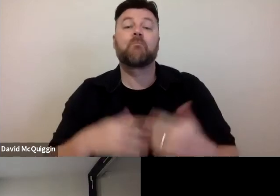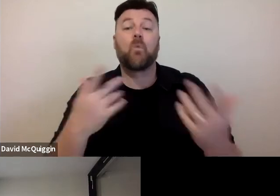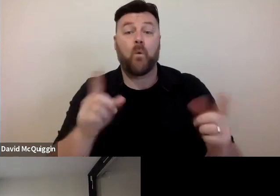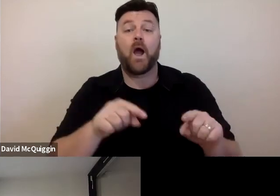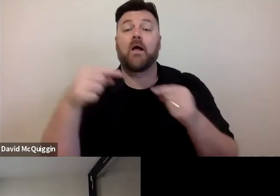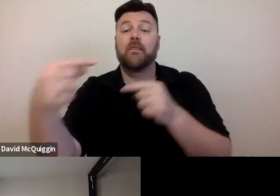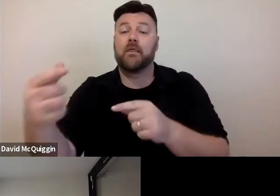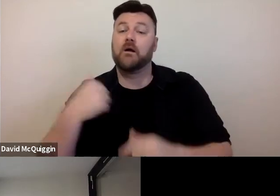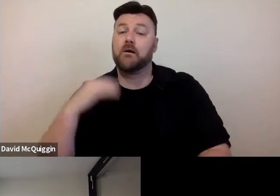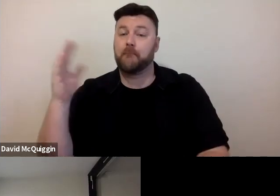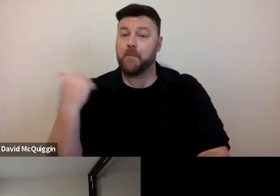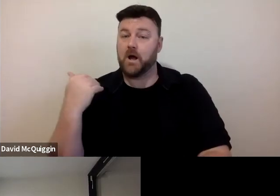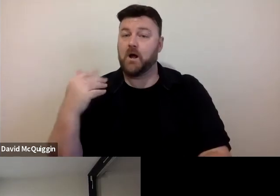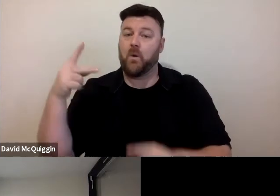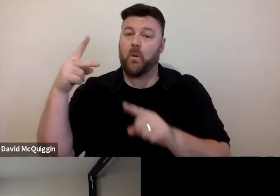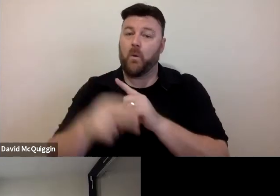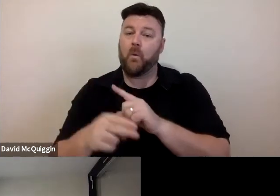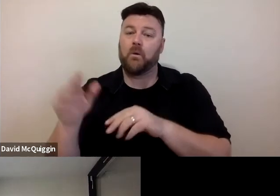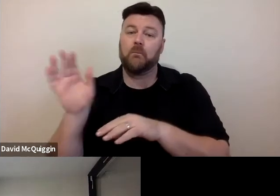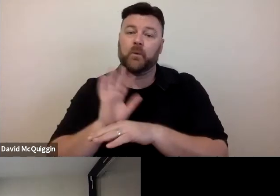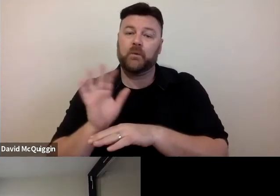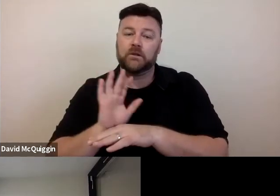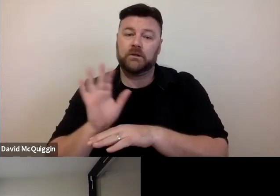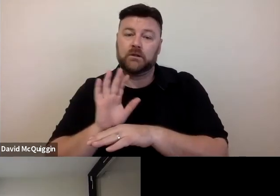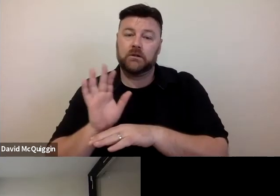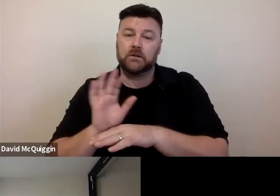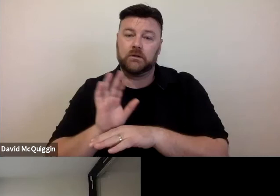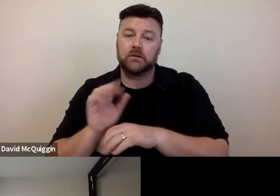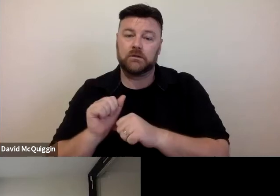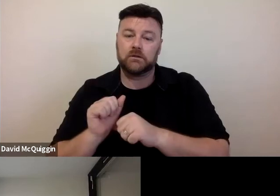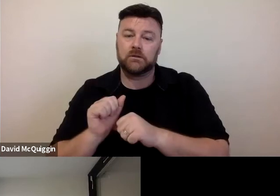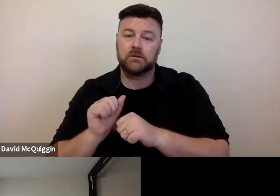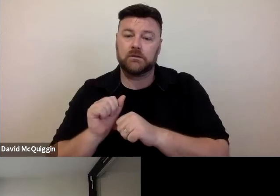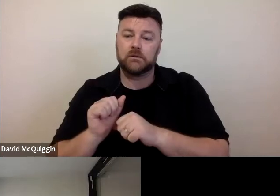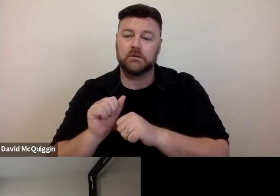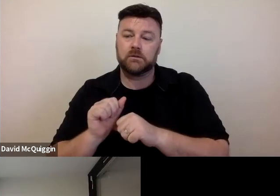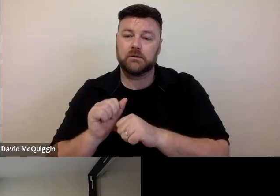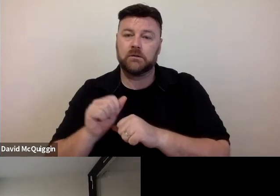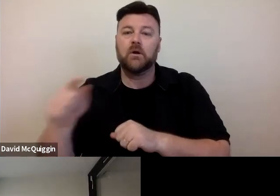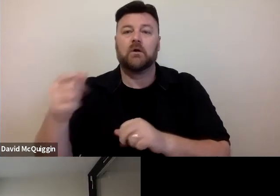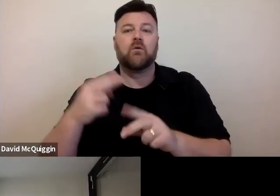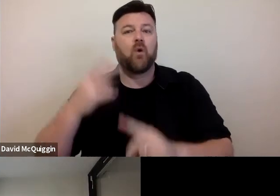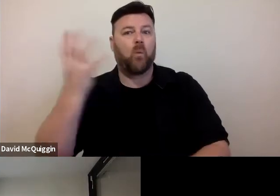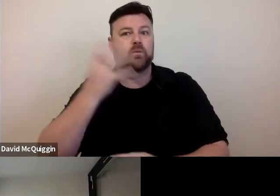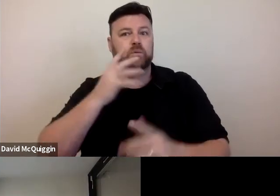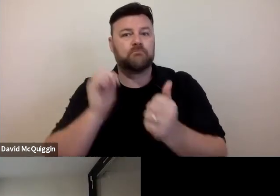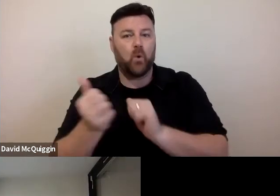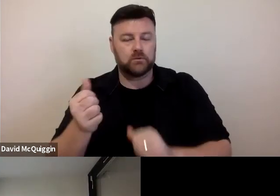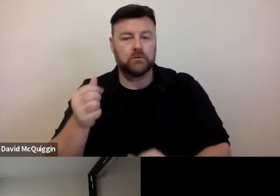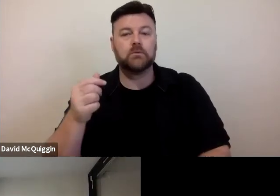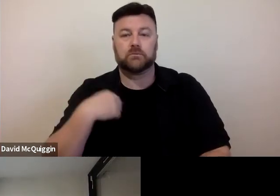launched a movie for extreme sports we worked with Red Bull because Red